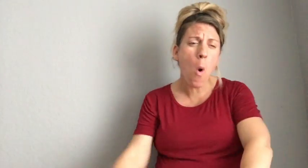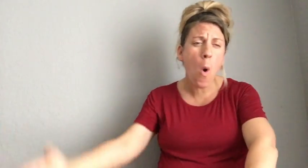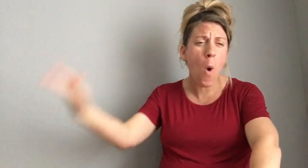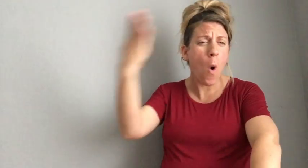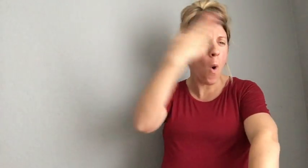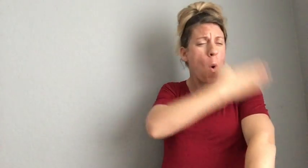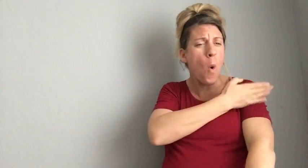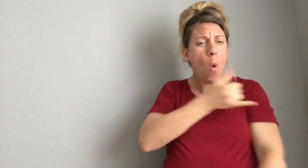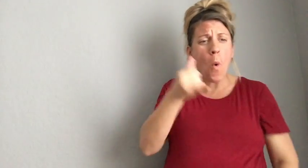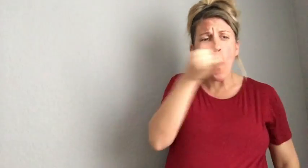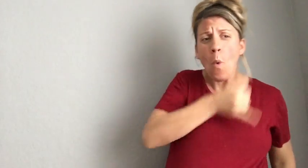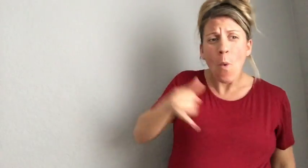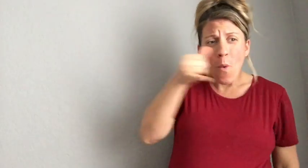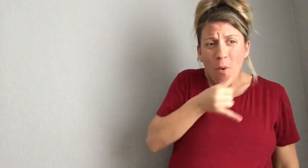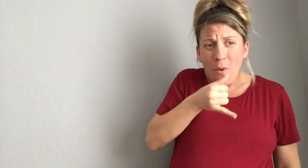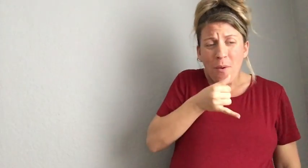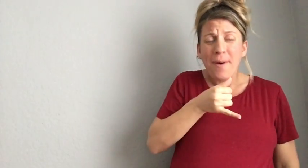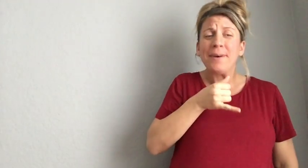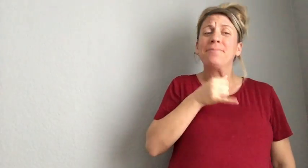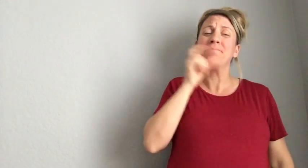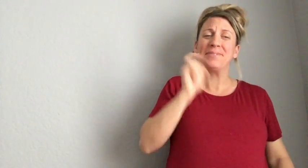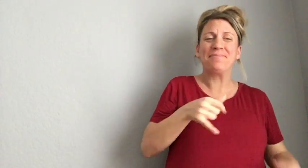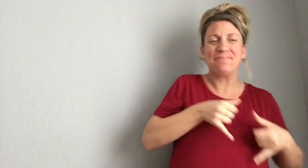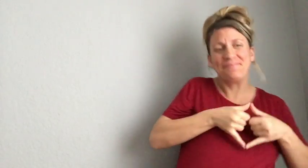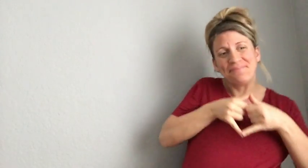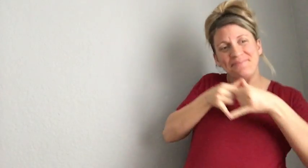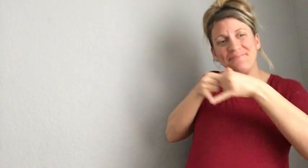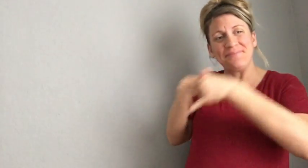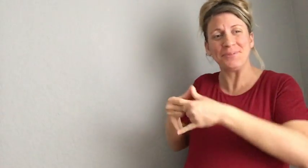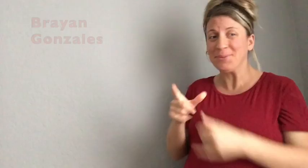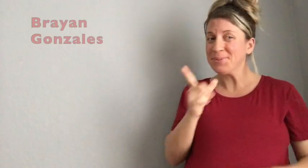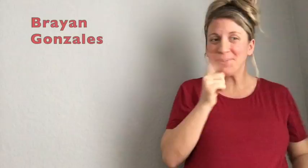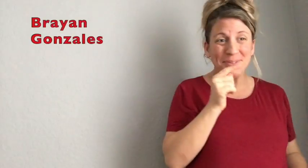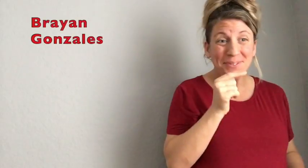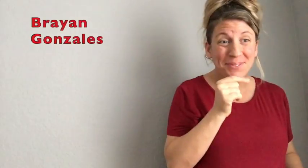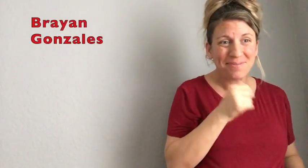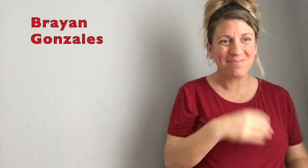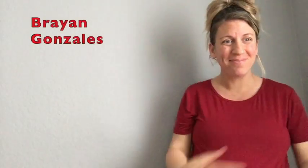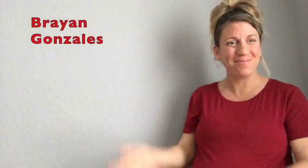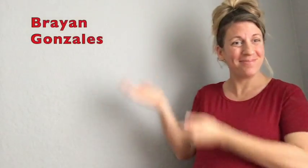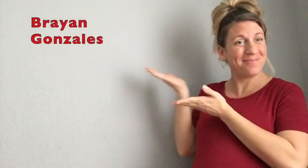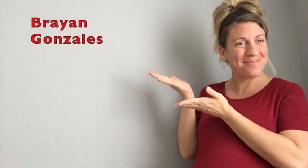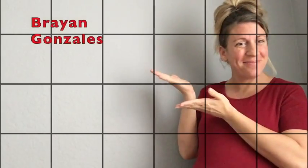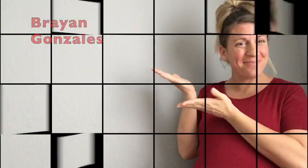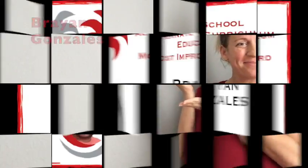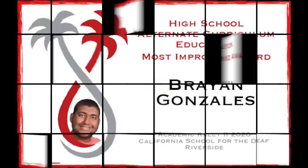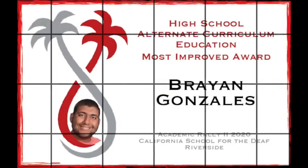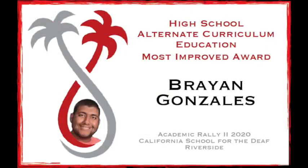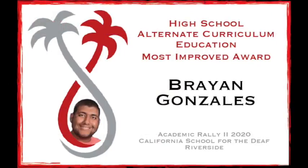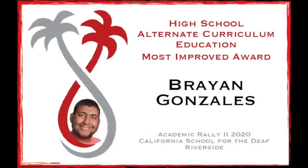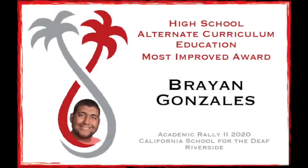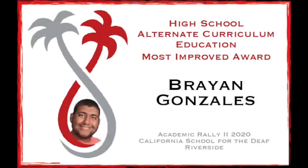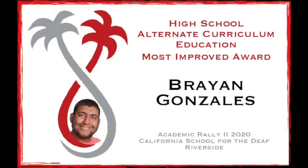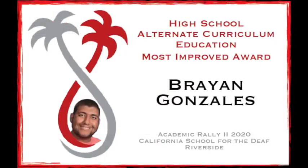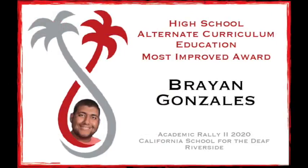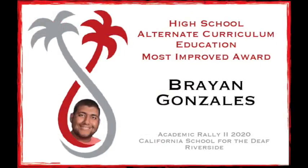us agreed that this student improved remarkably and they deserve this award. Bran Gonzalas